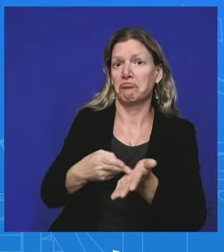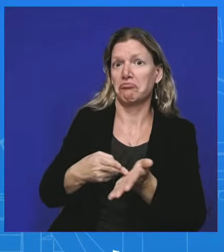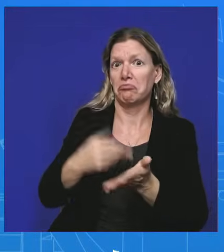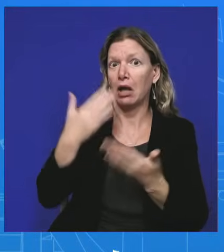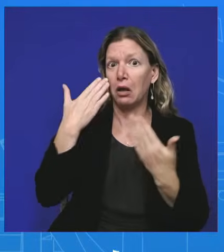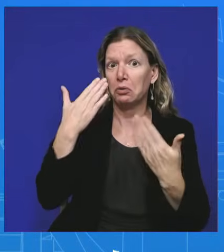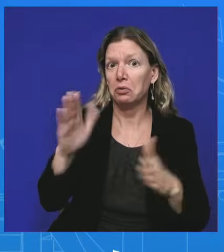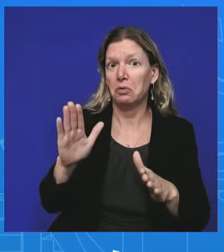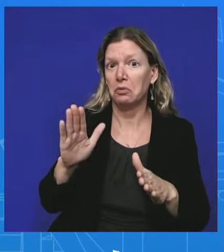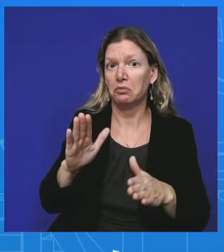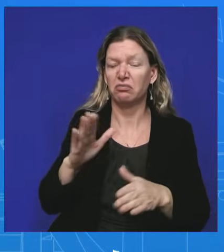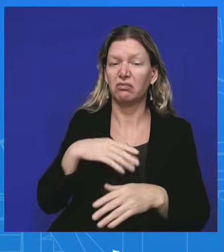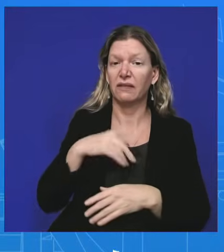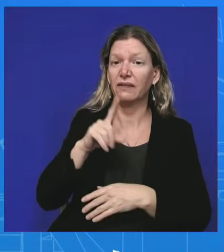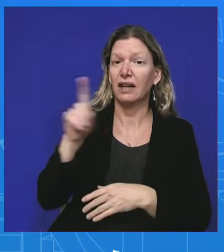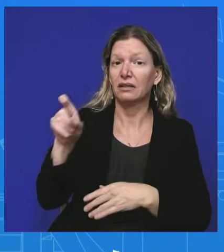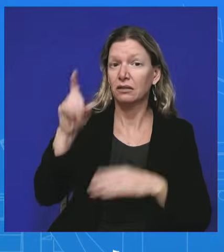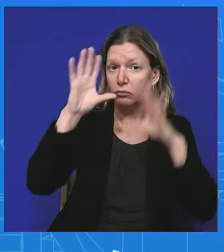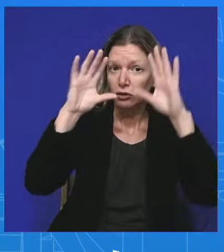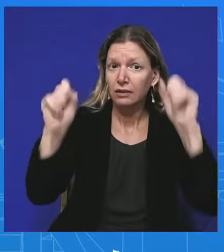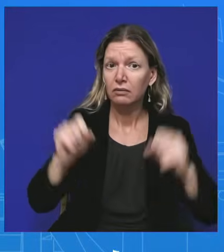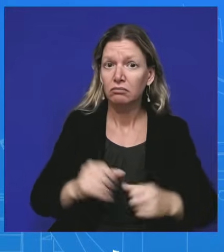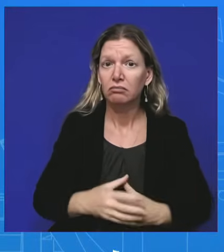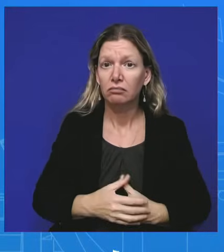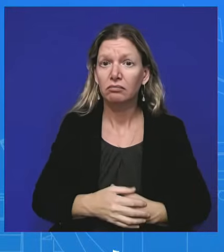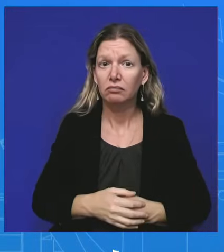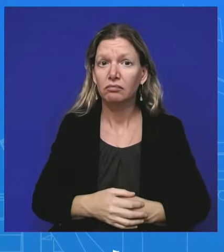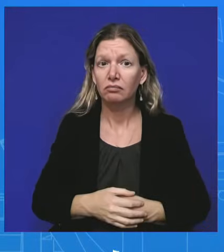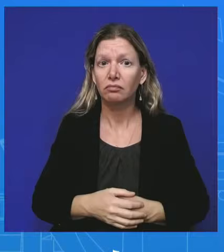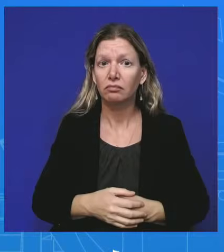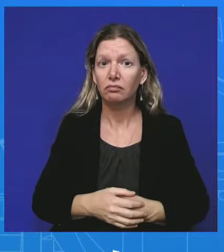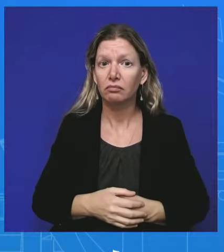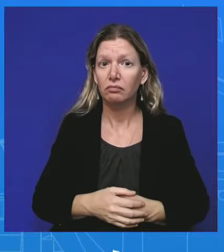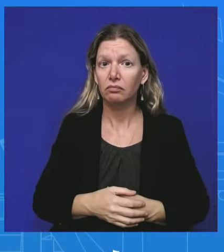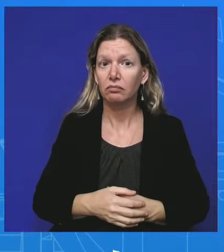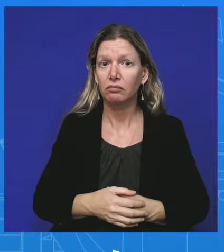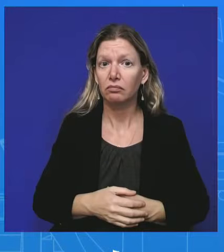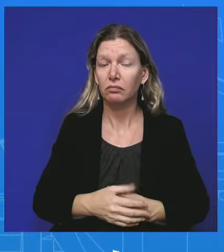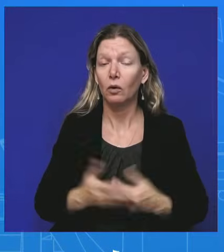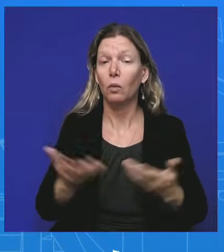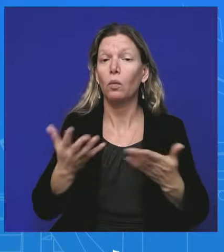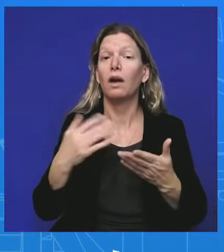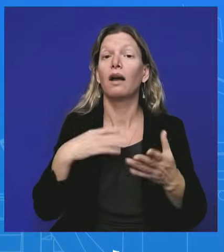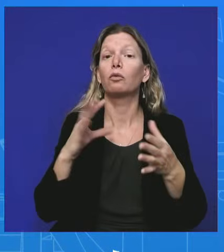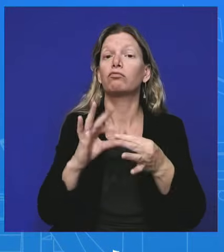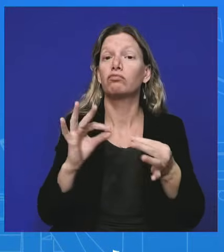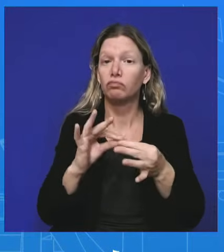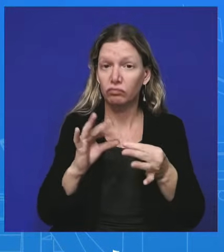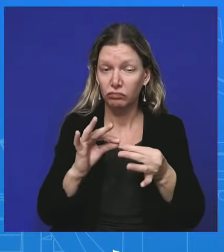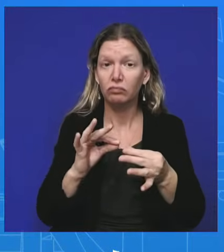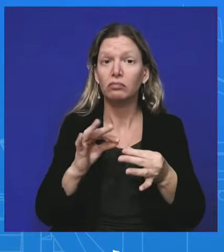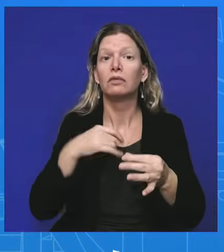But what I will say is -- and I think that I do re- -- I do remember this in his remarks, which is the American Rescue Plan,